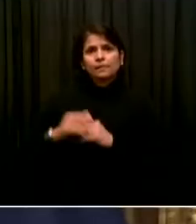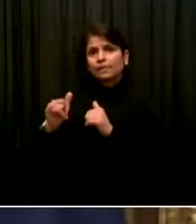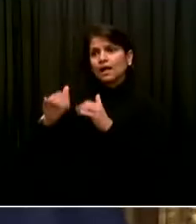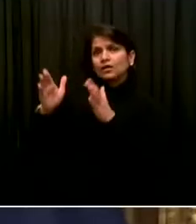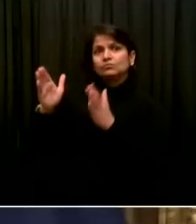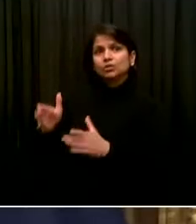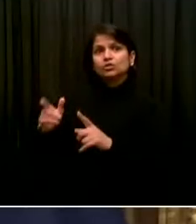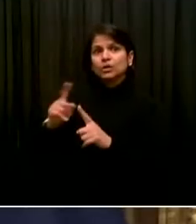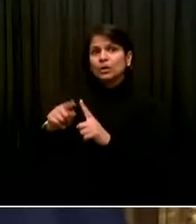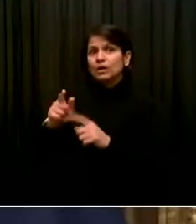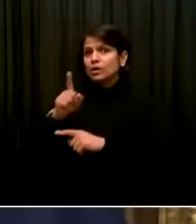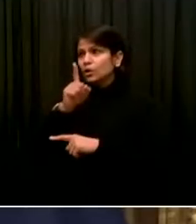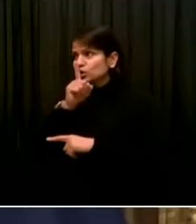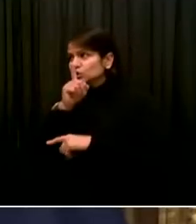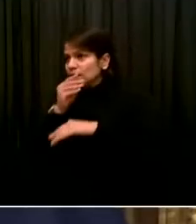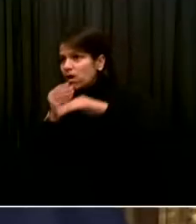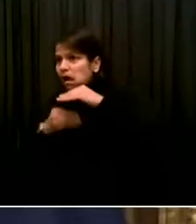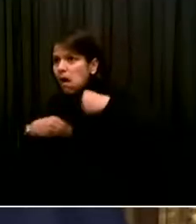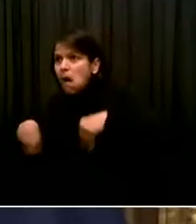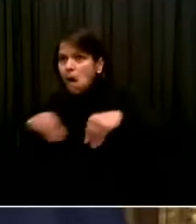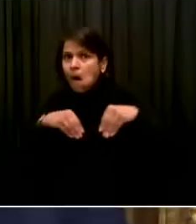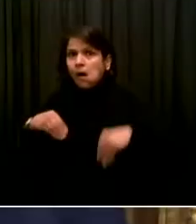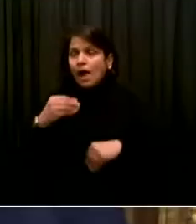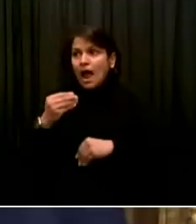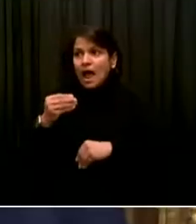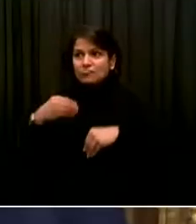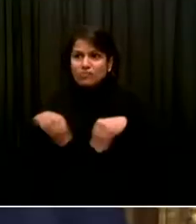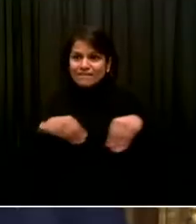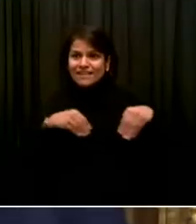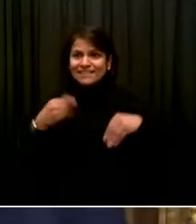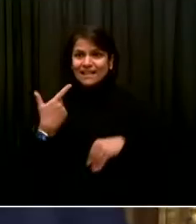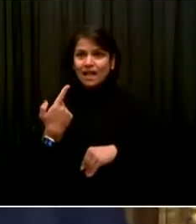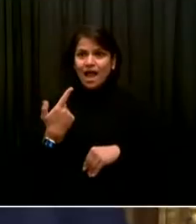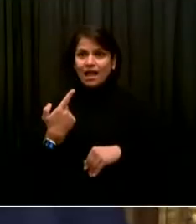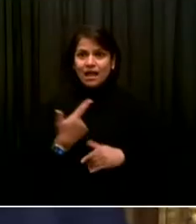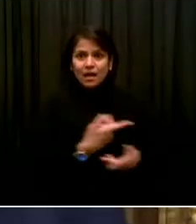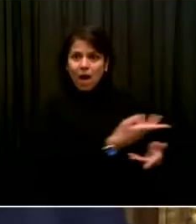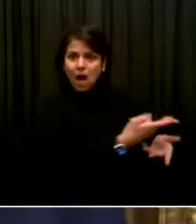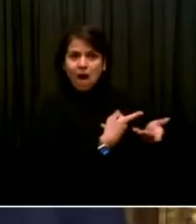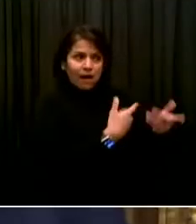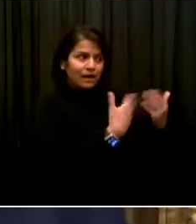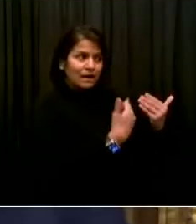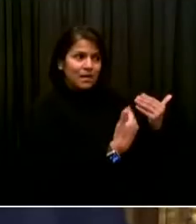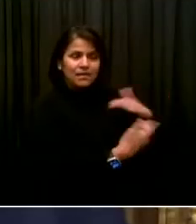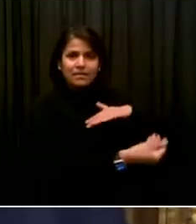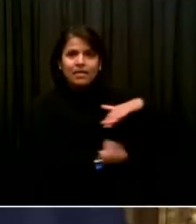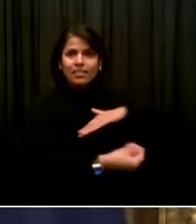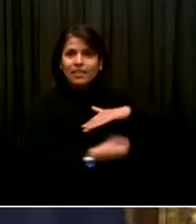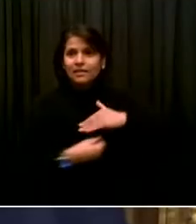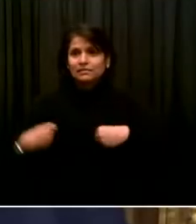COMMITMENT TO KEEPING VIOLENT CRIMINALS WHO USE GUNS ON NEW